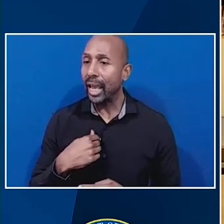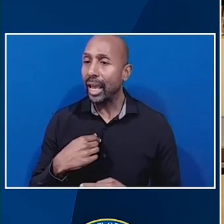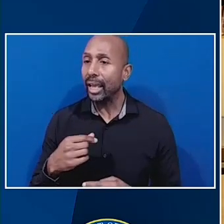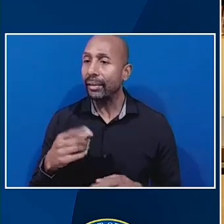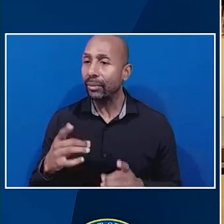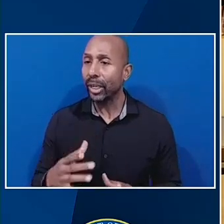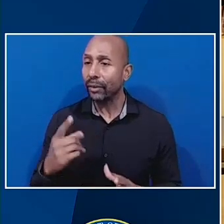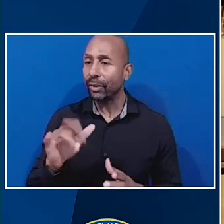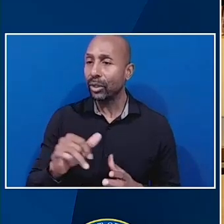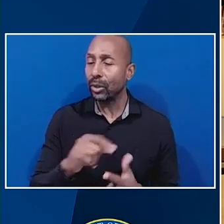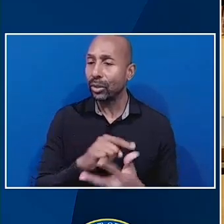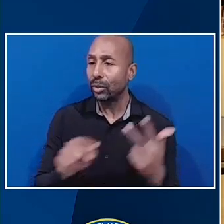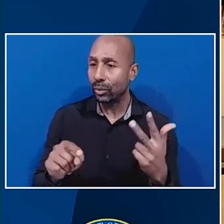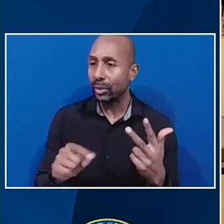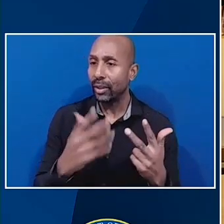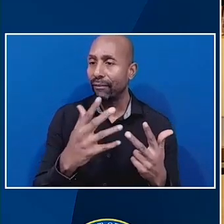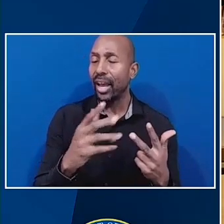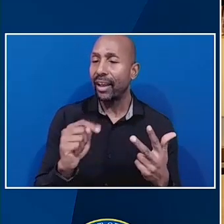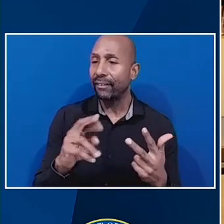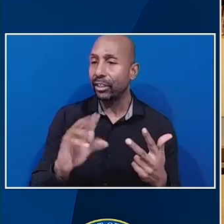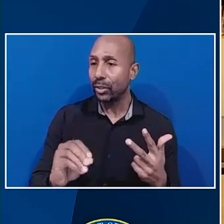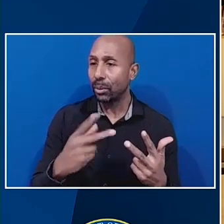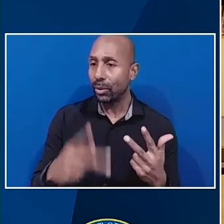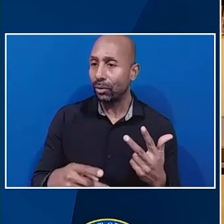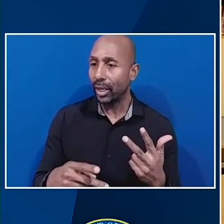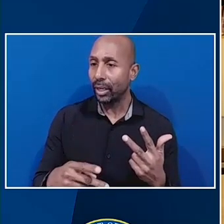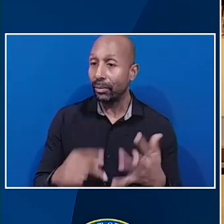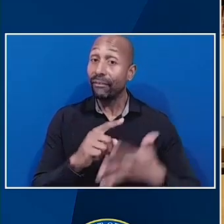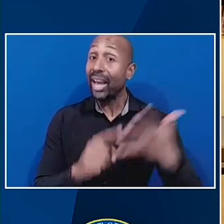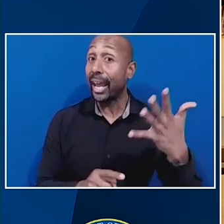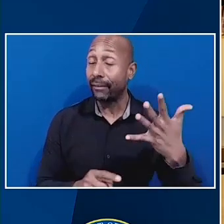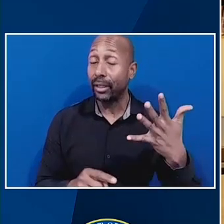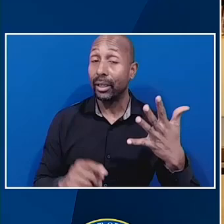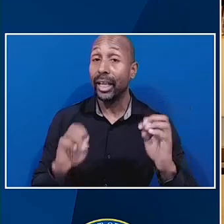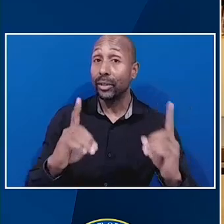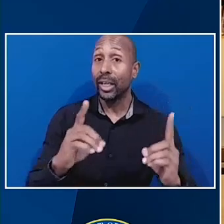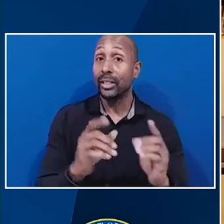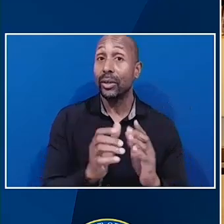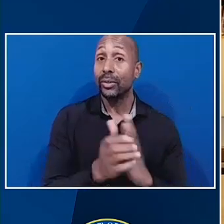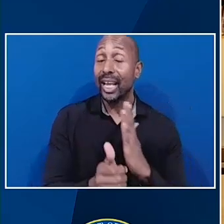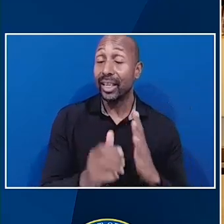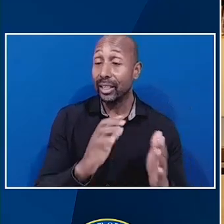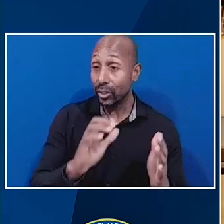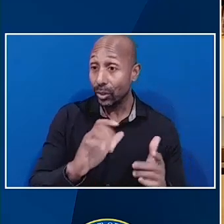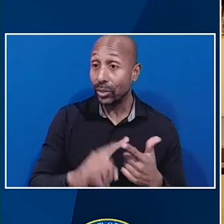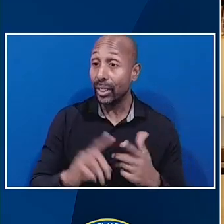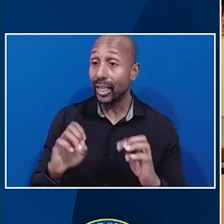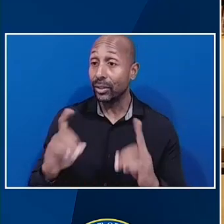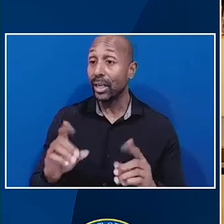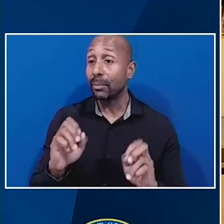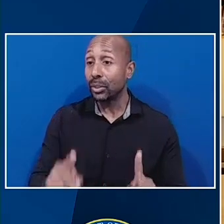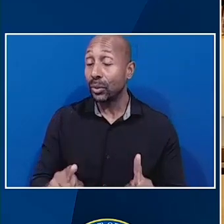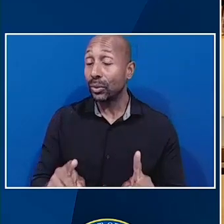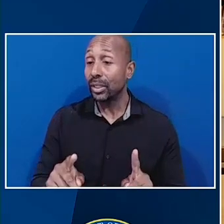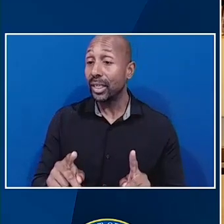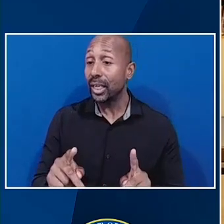TRIO programs; Educational Talent Search, Educational Opportunity Center, Student Support Services, Upward Bound, and Upward